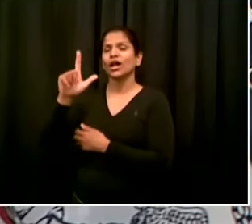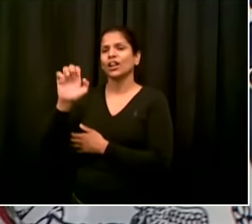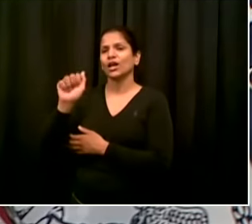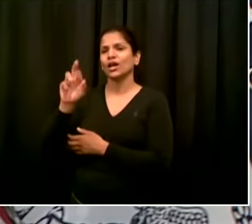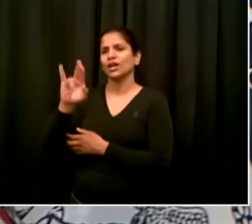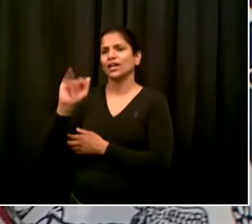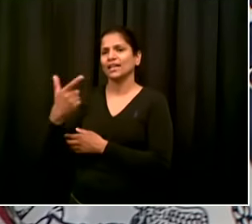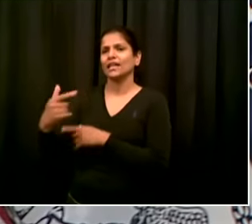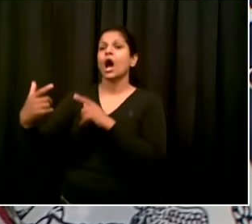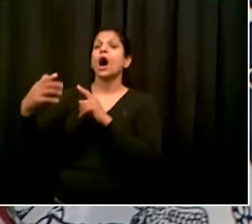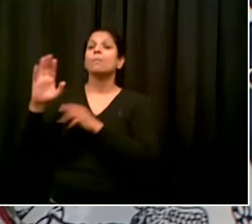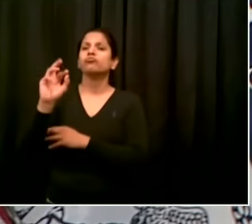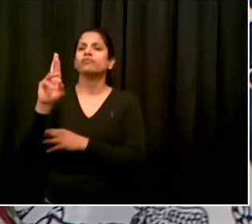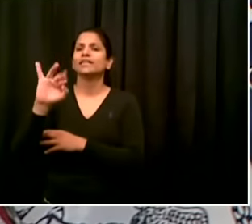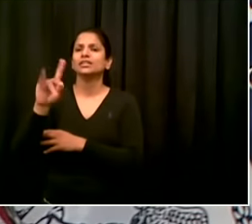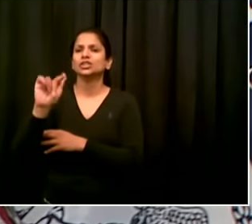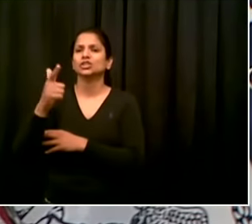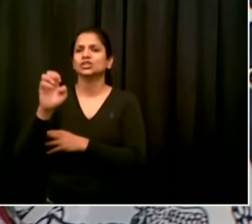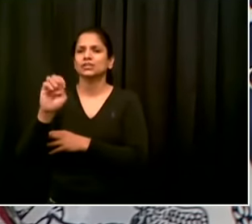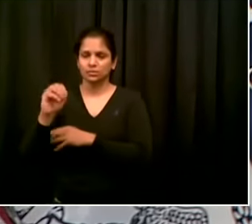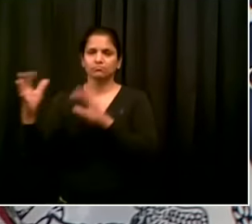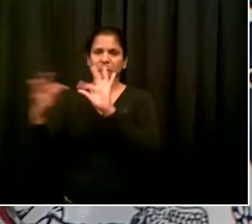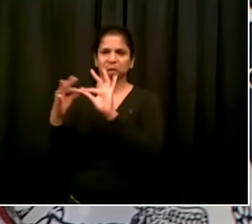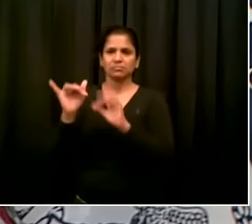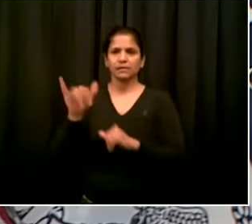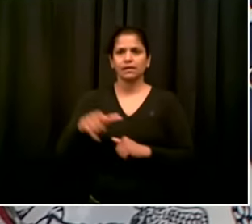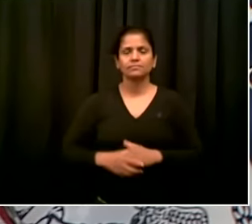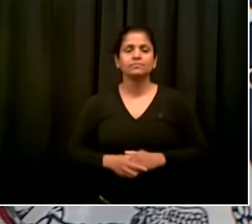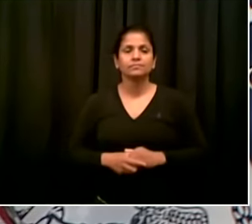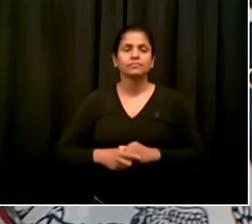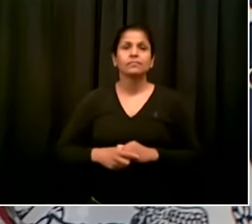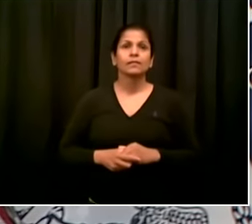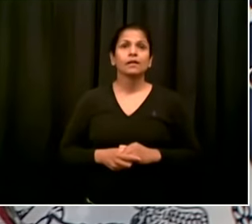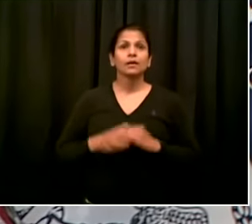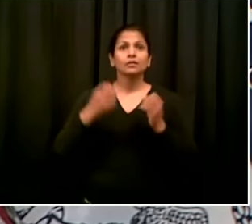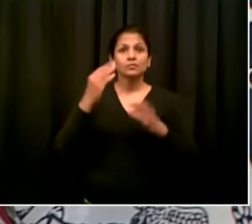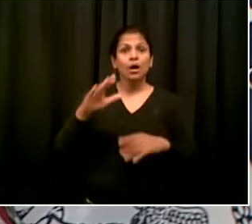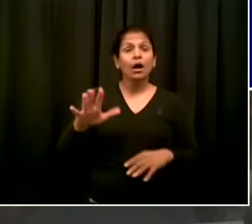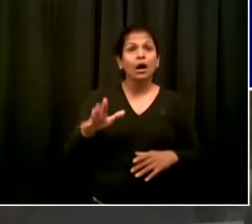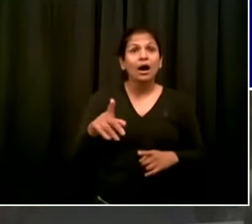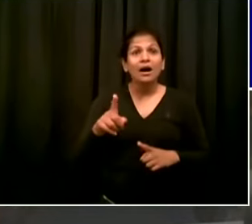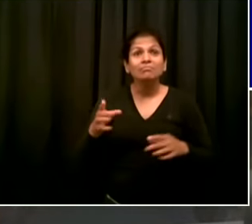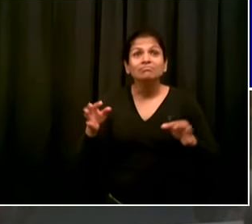NOT HAVE THE ABILITY TO TAKE CARE OF THE KIS D THEMSELVES AND